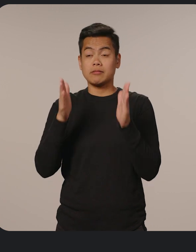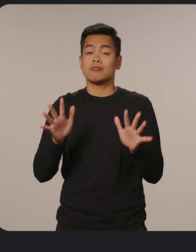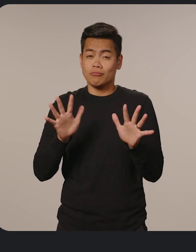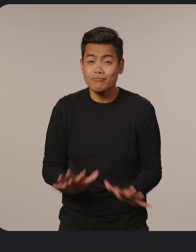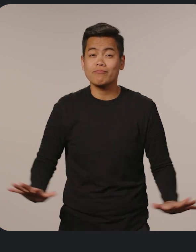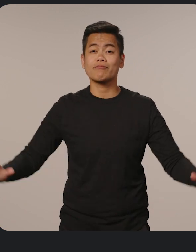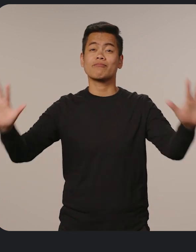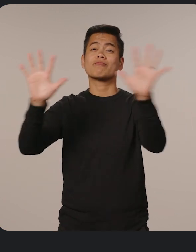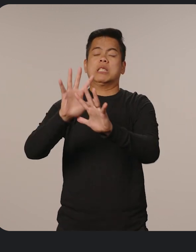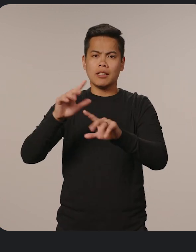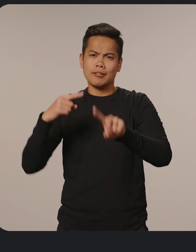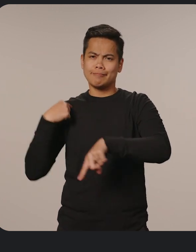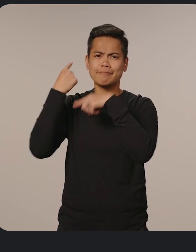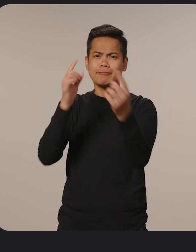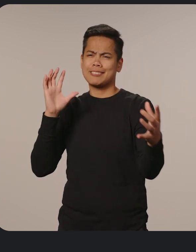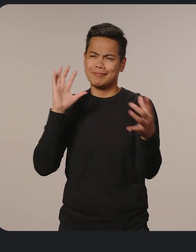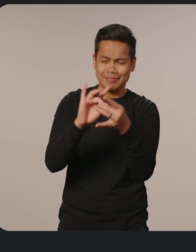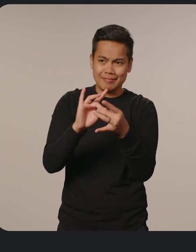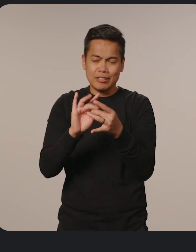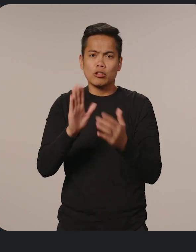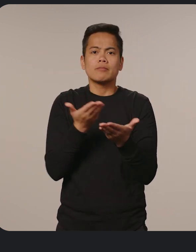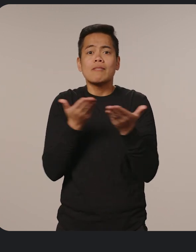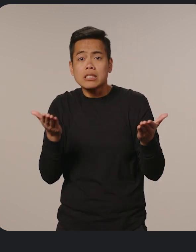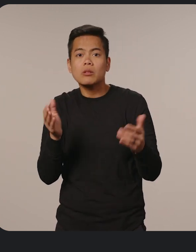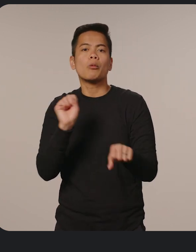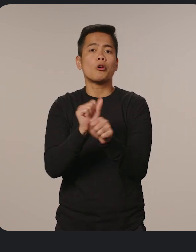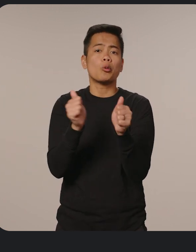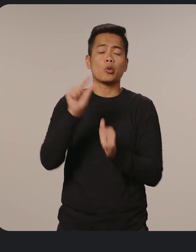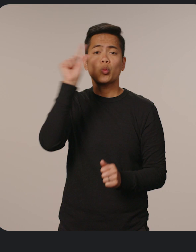have enabled their devices to work with Google Home. And we're seeing excitement from our partners